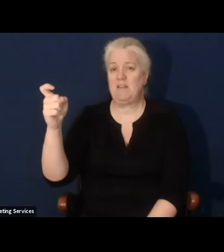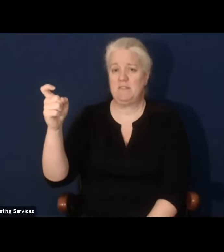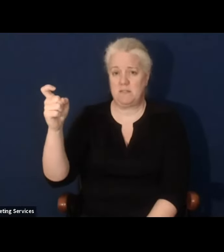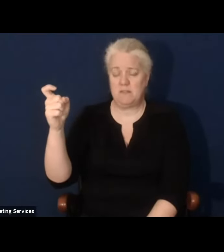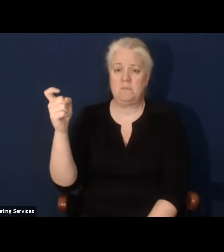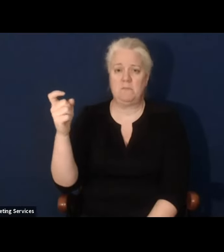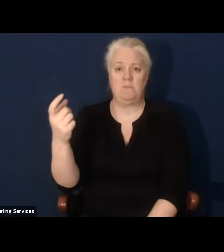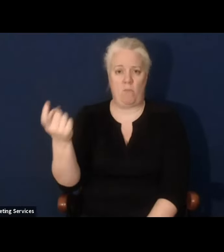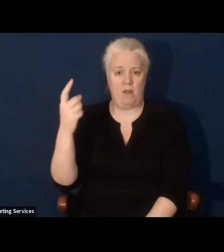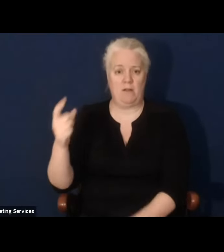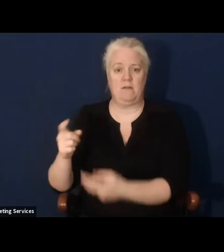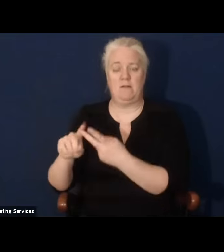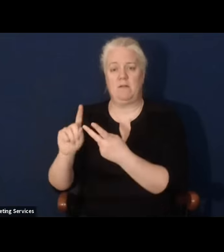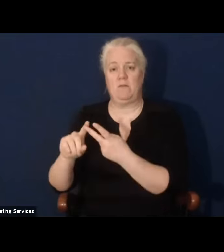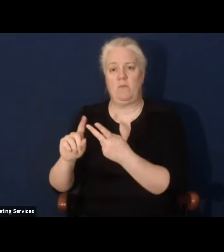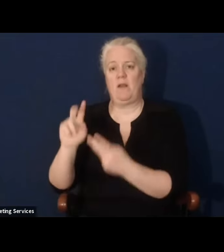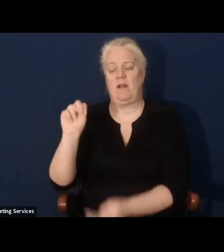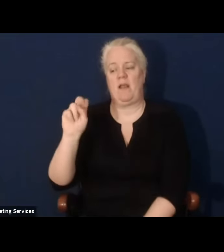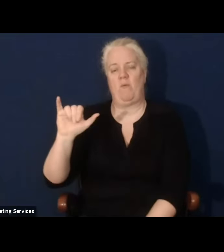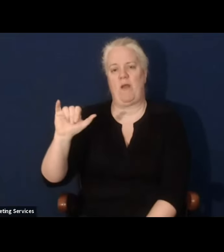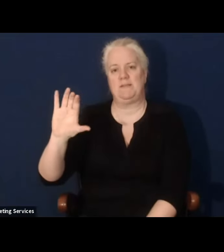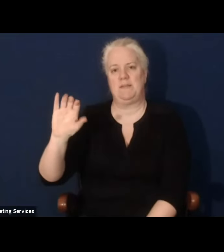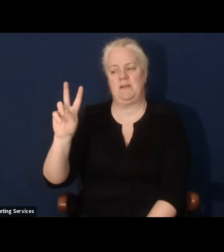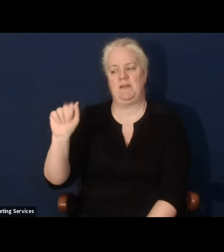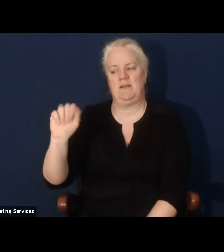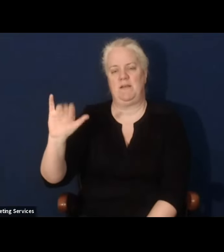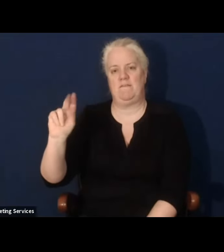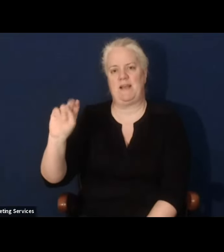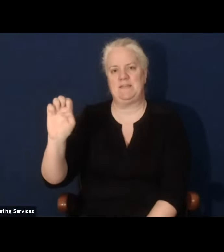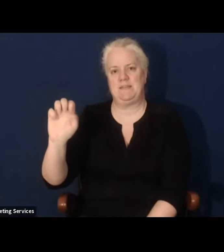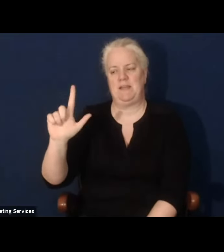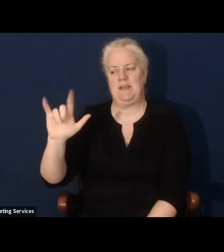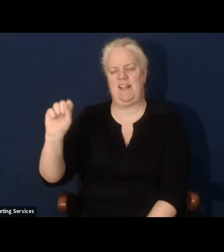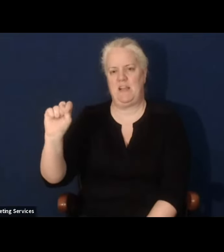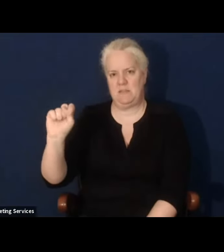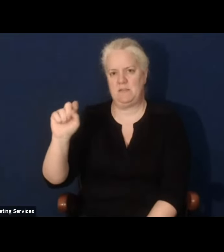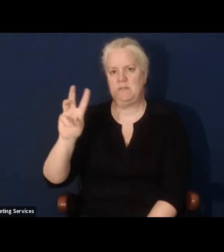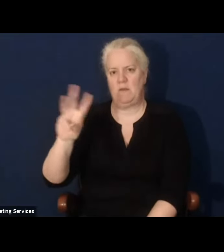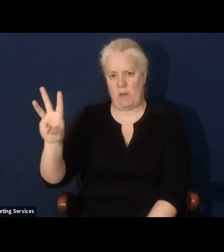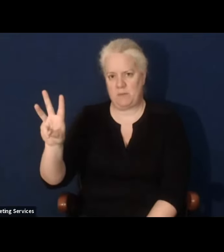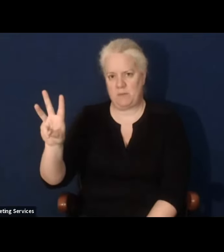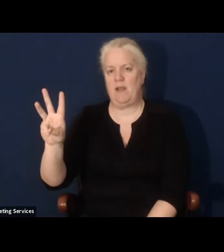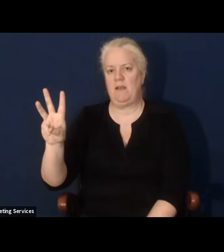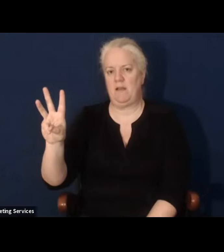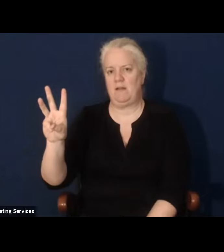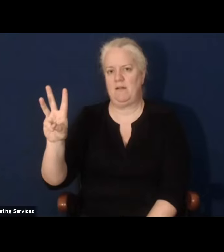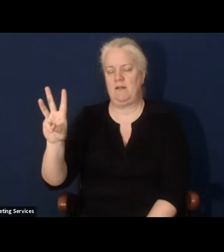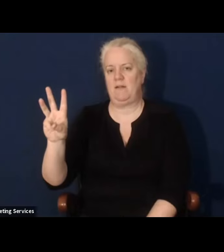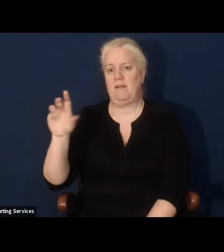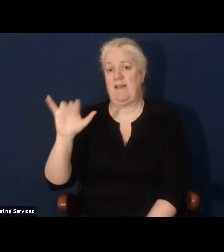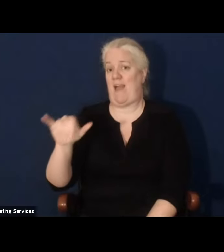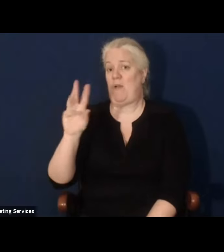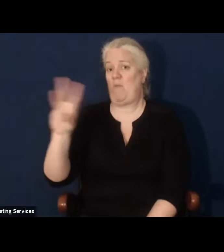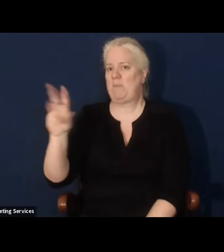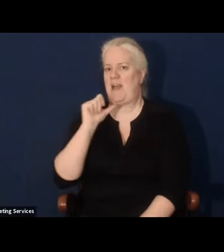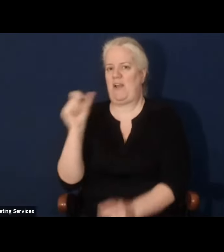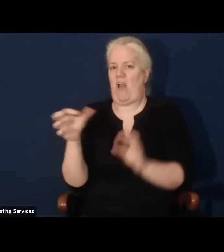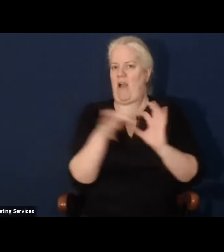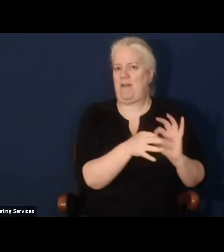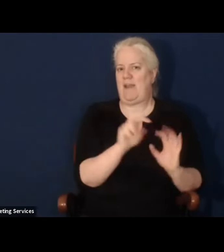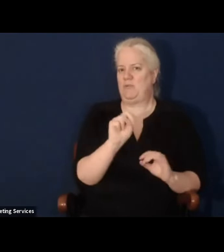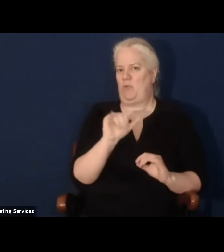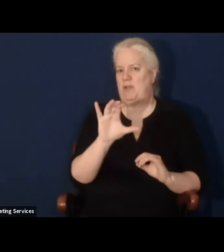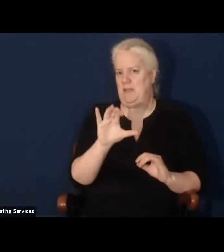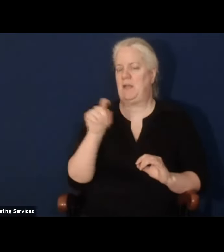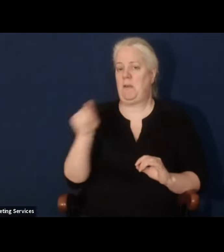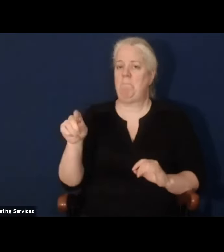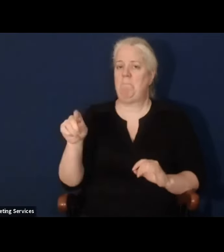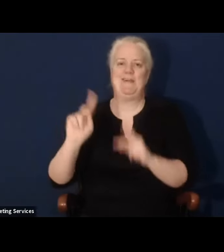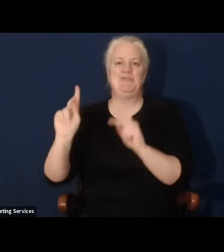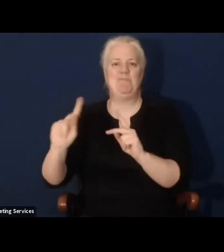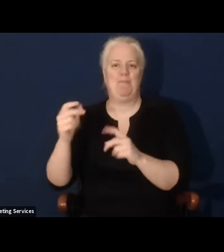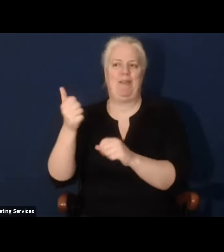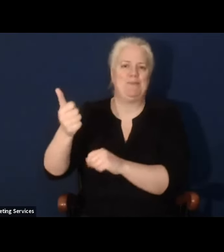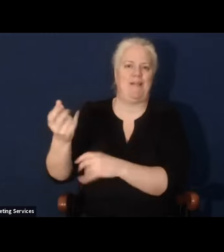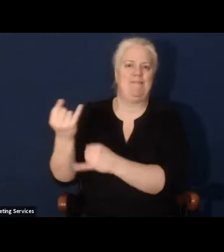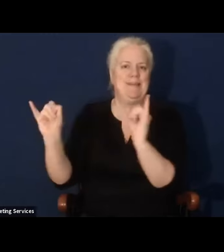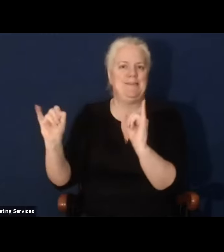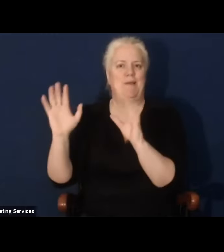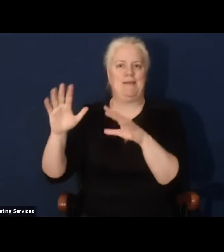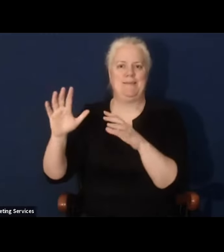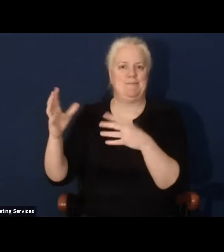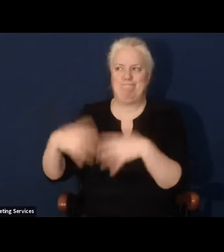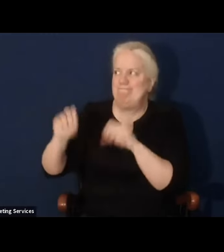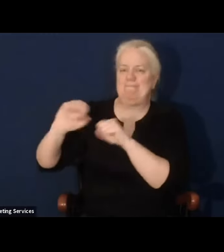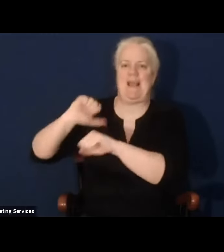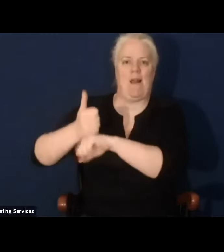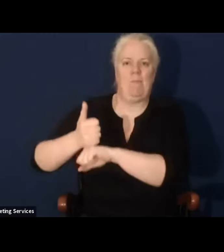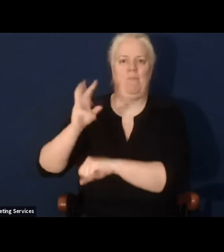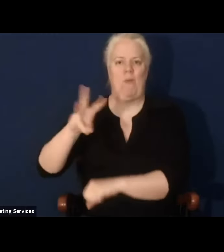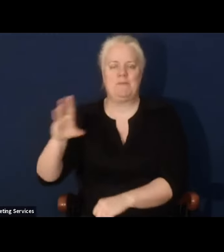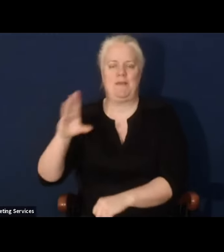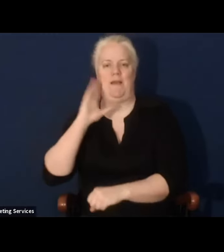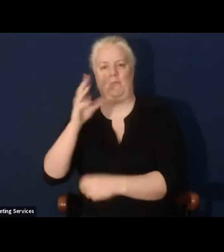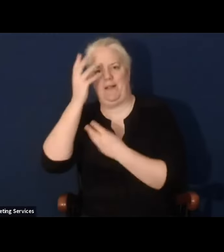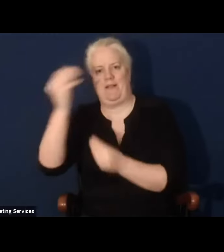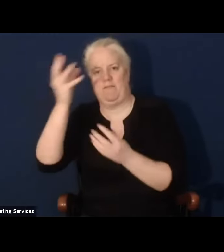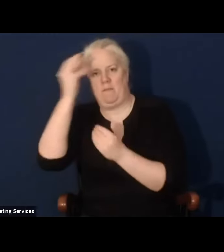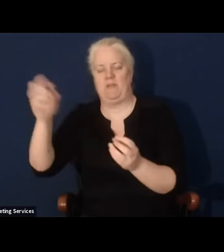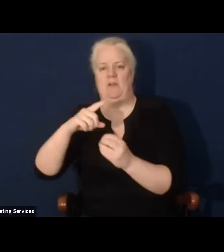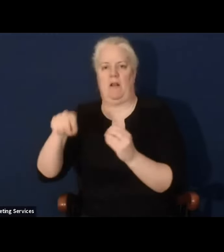I know that some individuals have taken it upon themselves, and this is not an endorsement for the Department of Health, but there are some individuals that have put together some crowd sourcing information to help you know where appointments are available. And I know one of them is Turbo Vax. And another is NYC vaccine list. And on the site they say where appointments available. So those are some ways that people are trying to keep up